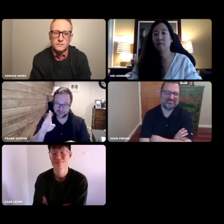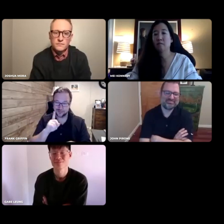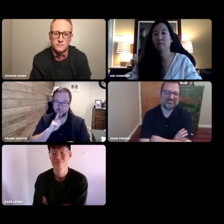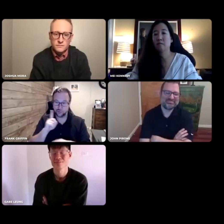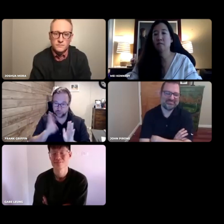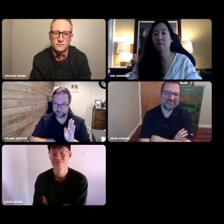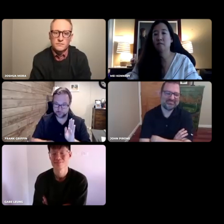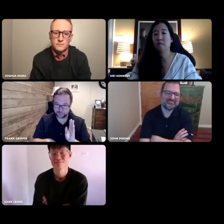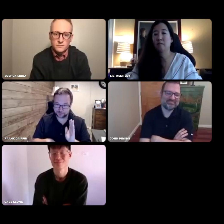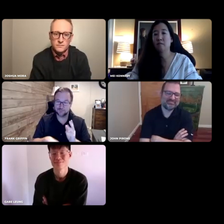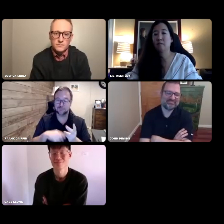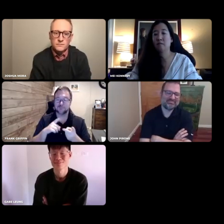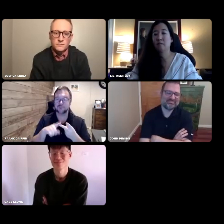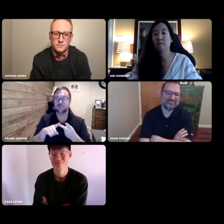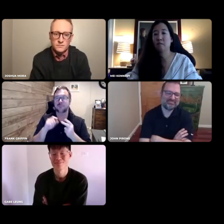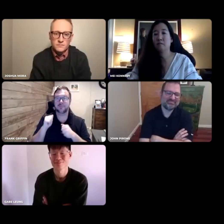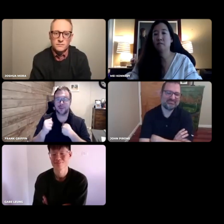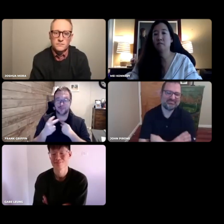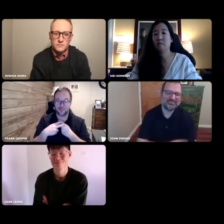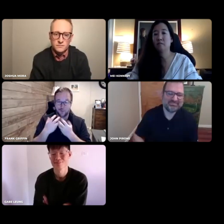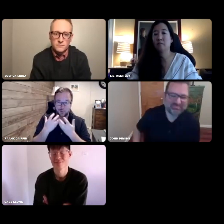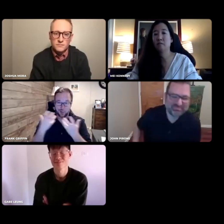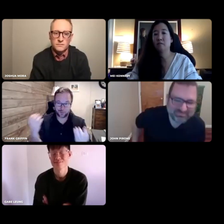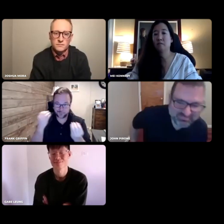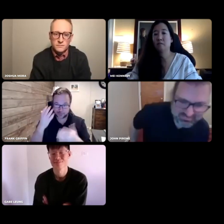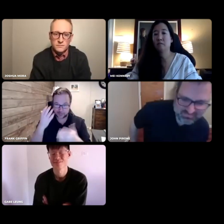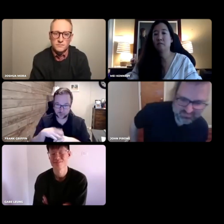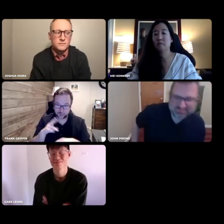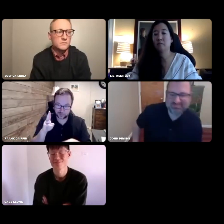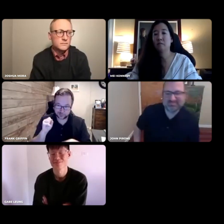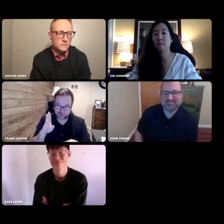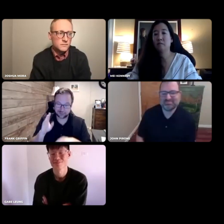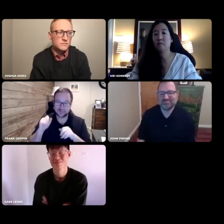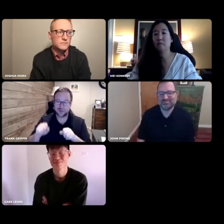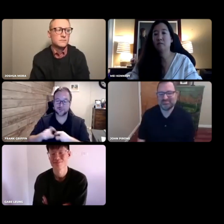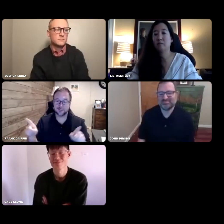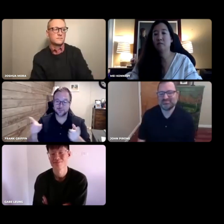Sometimes we have to get really creative. USBs are cheap.